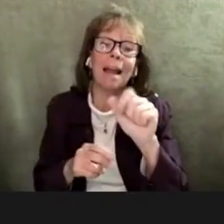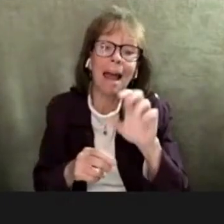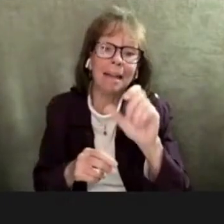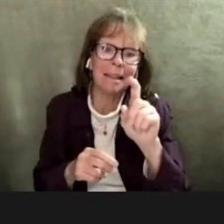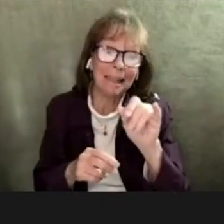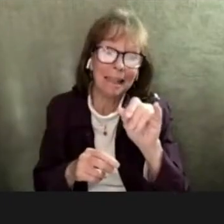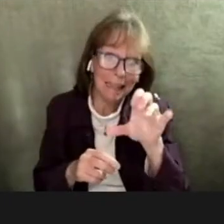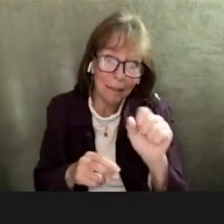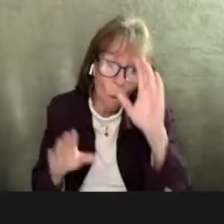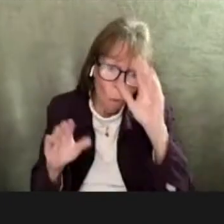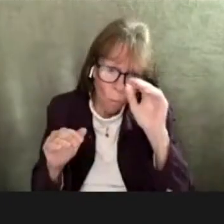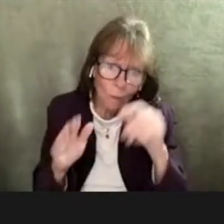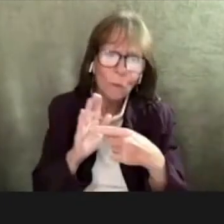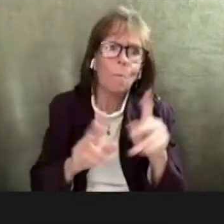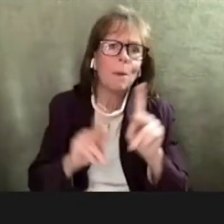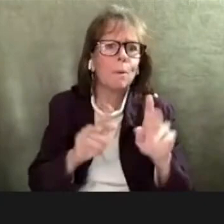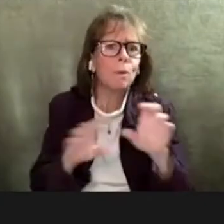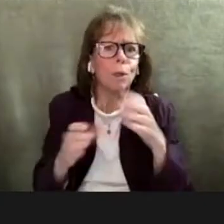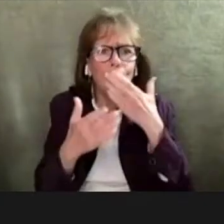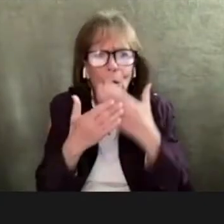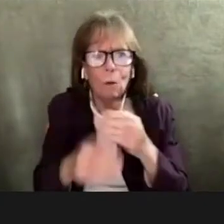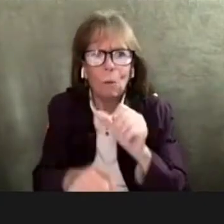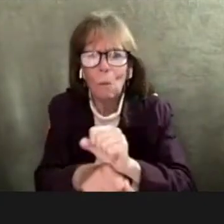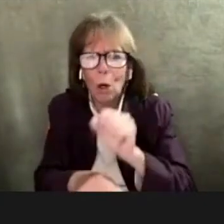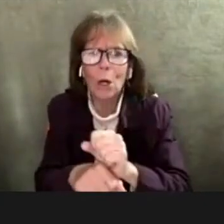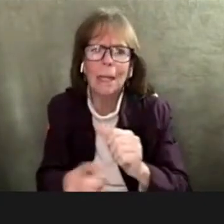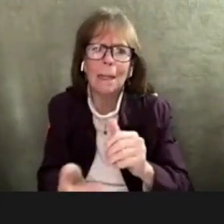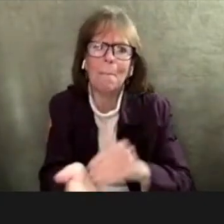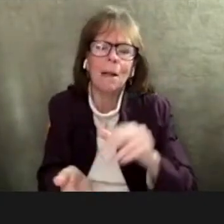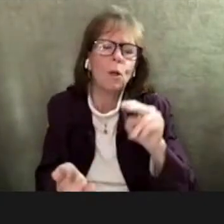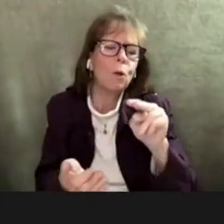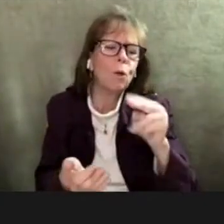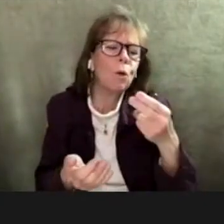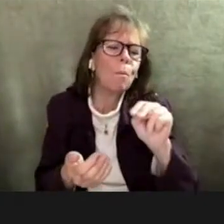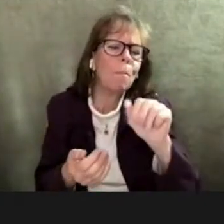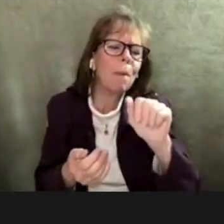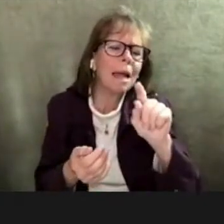in the medical humanities to gain academic currency for their work.